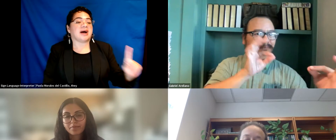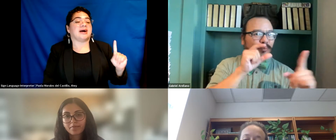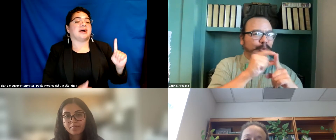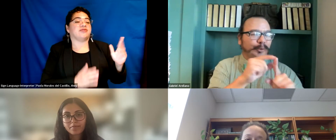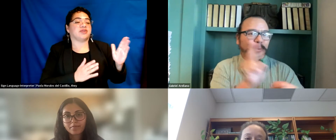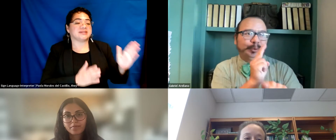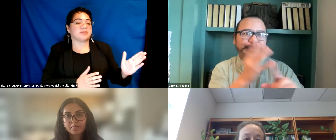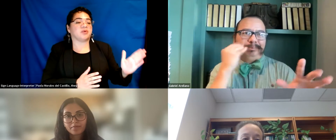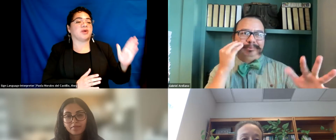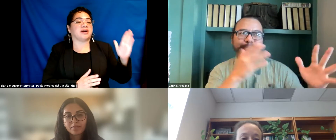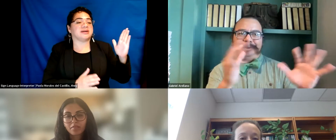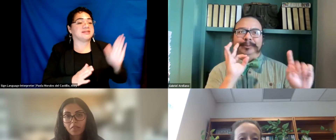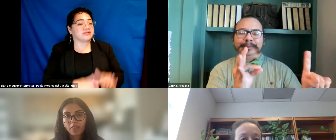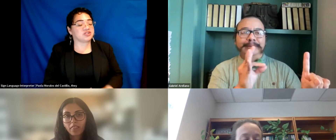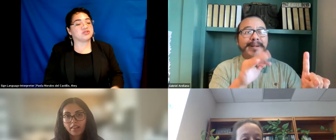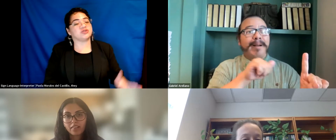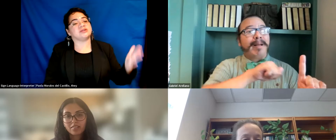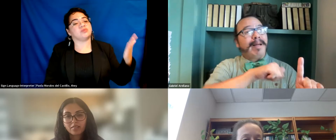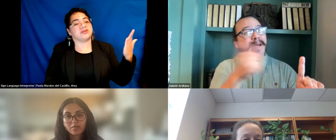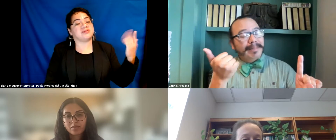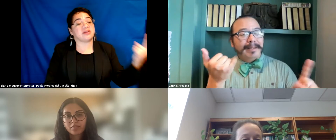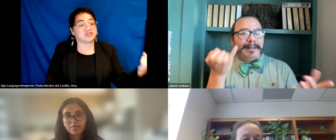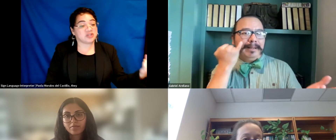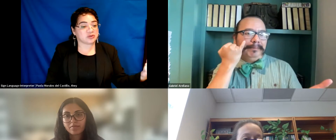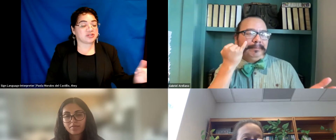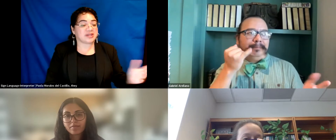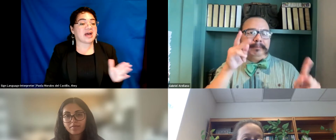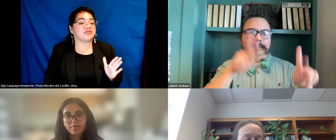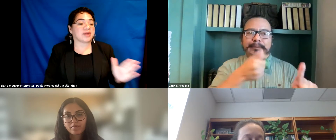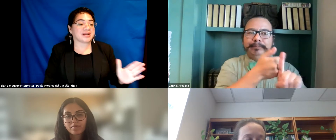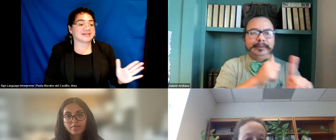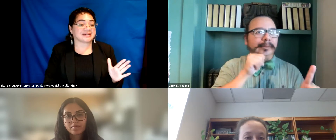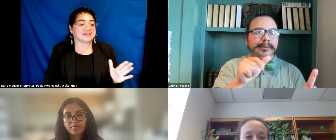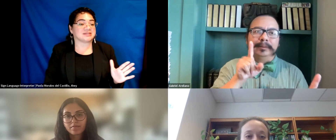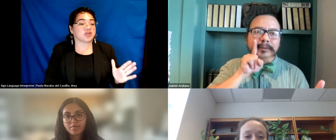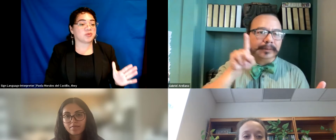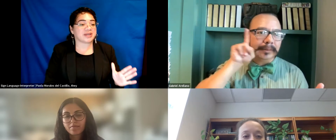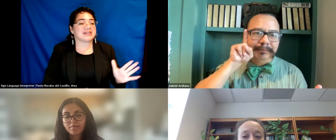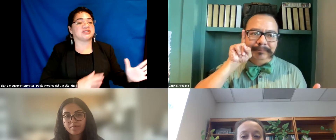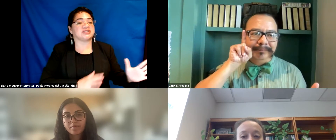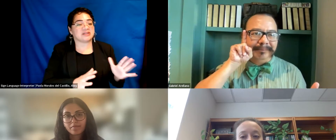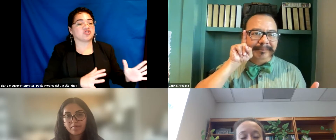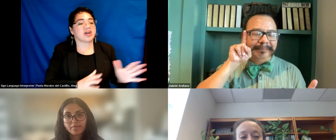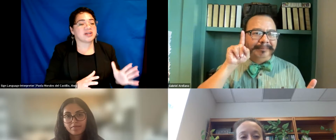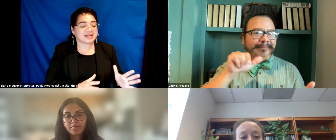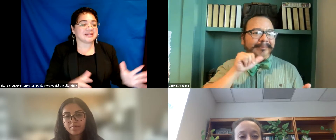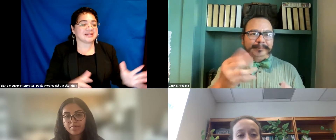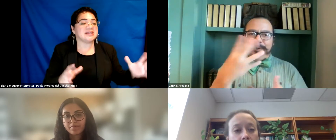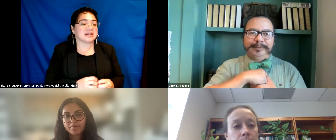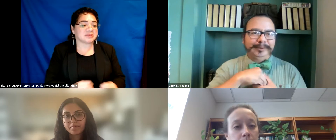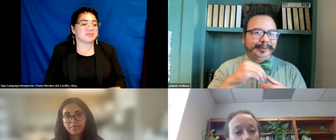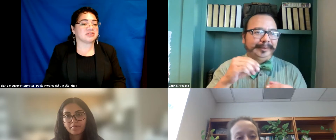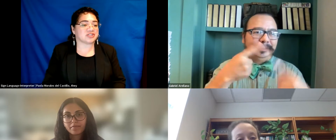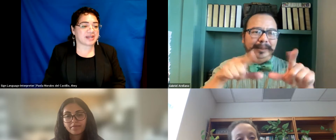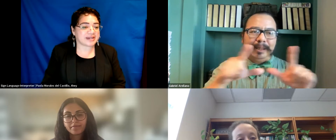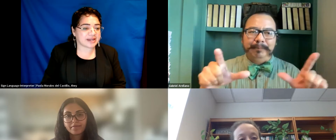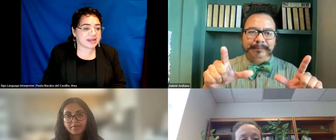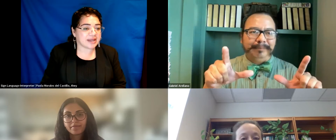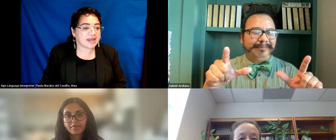Sign Language Interpreter | Paola Morales del Castillo, they: Uh, for example, uh deaf children with deaf adults they have direct access to the communication, and they'll strategize to come some understanding.